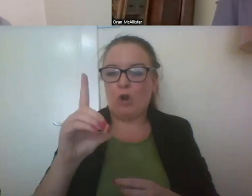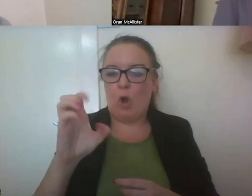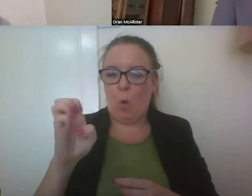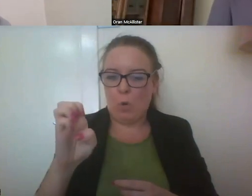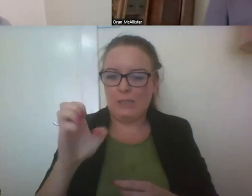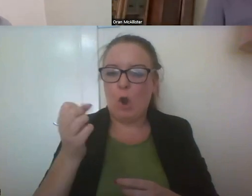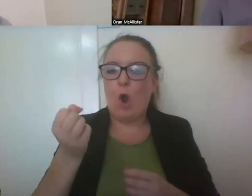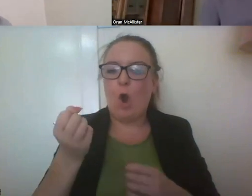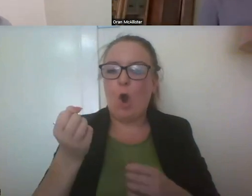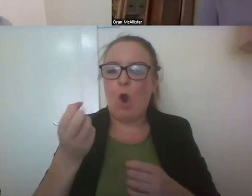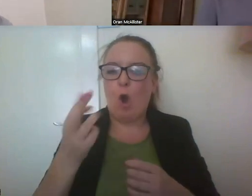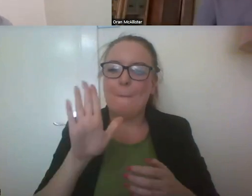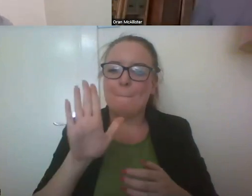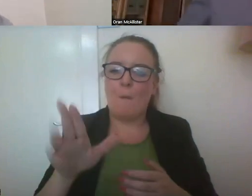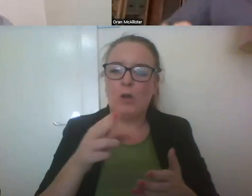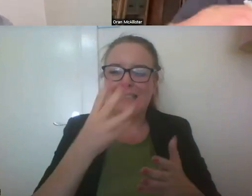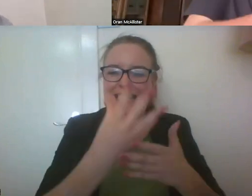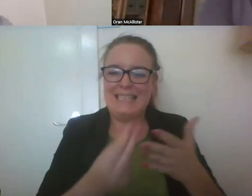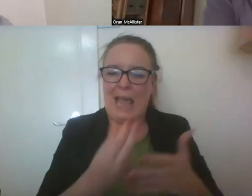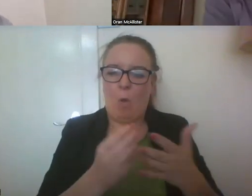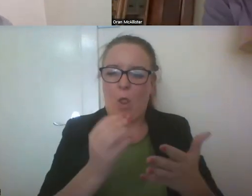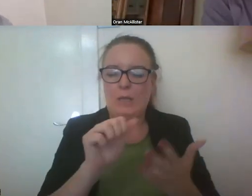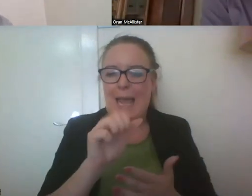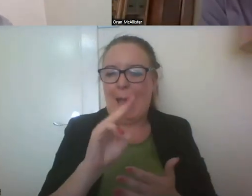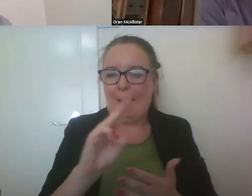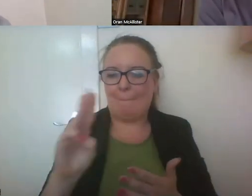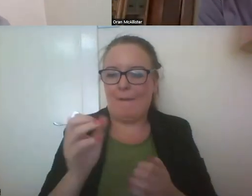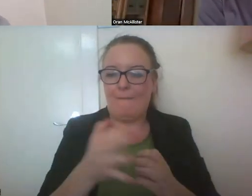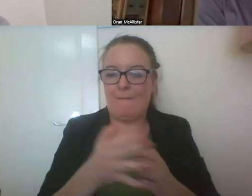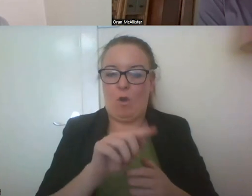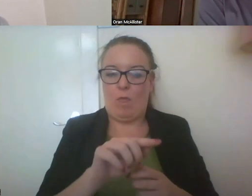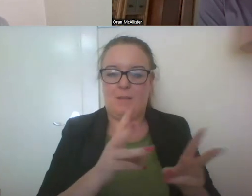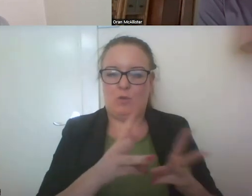"I'm just thinking in situations where visitors might not want to download an app